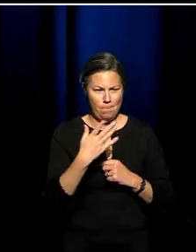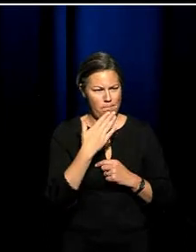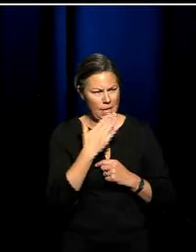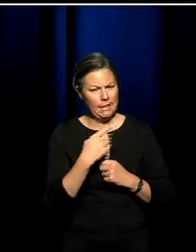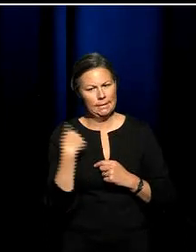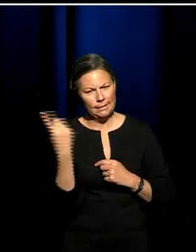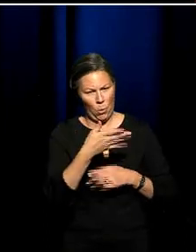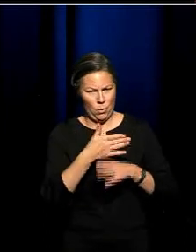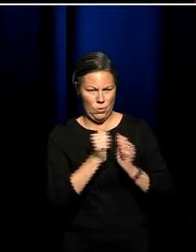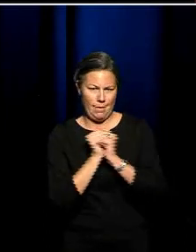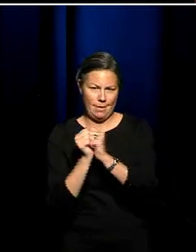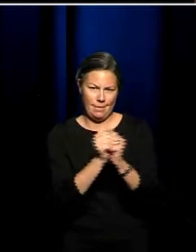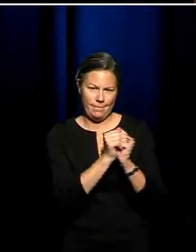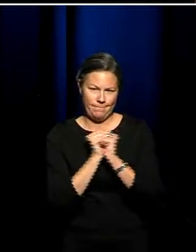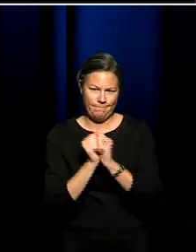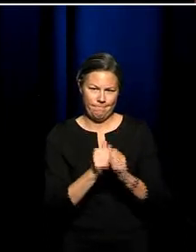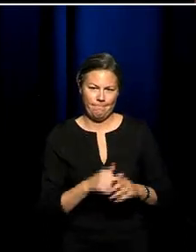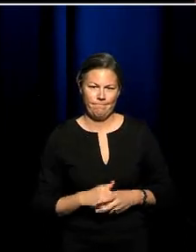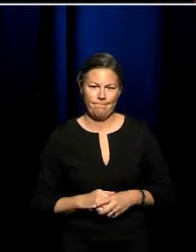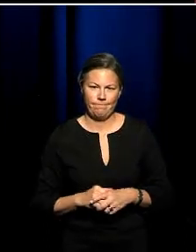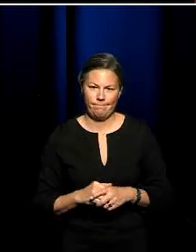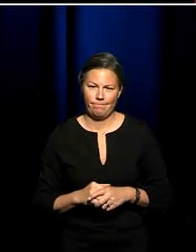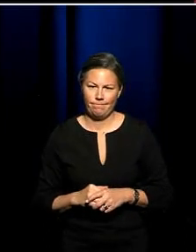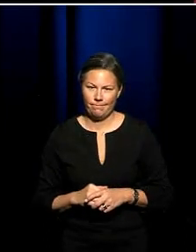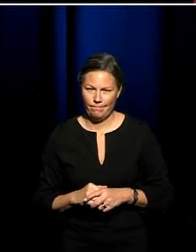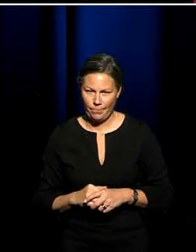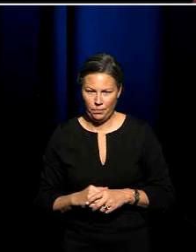talk briefly about progress to date. When people hear that a Royal Commission has